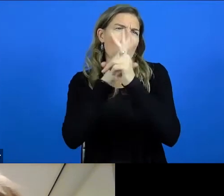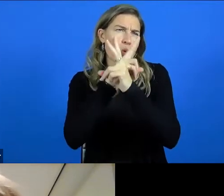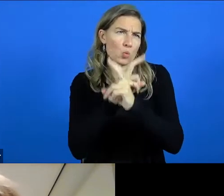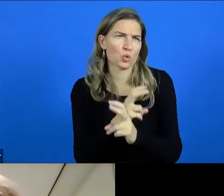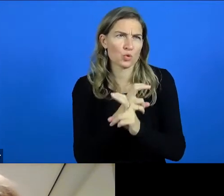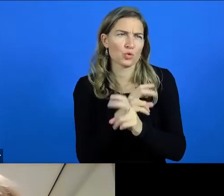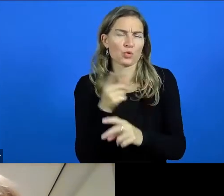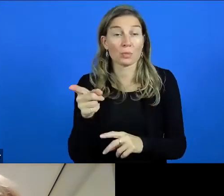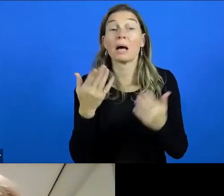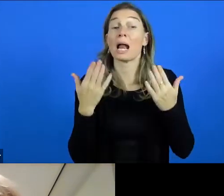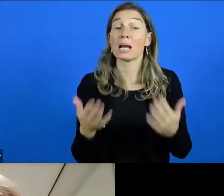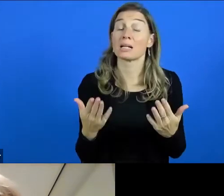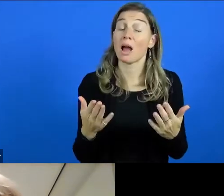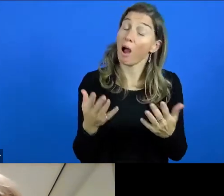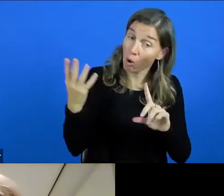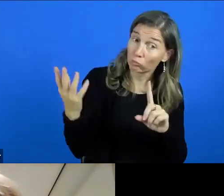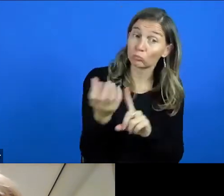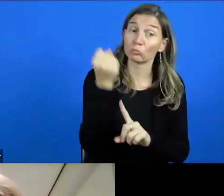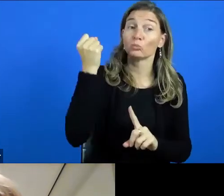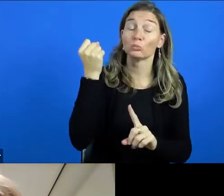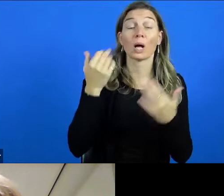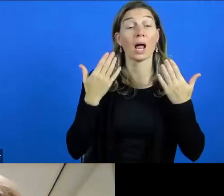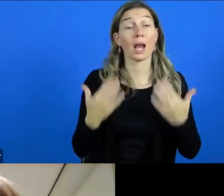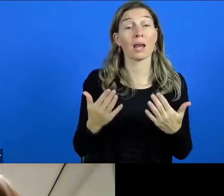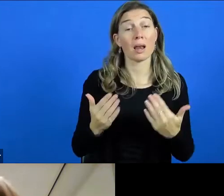Now we changed the approach, and now we have the rules,